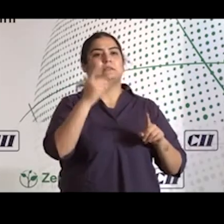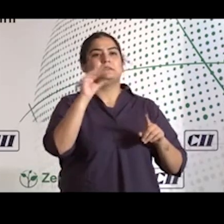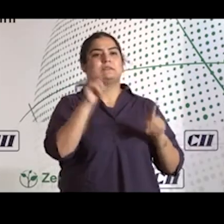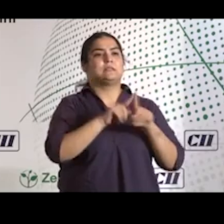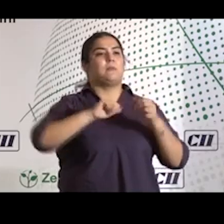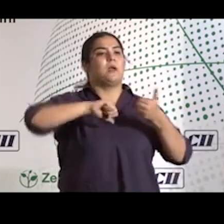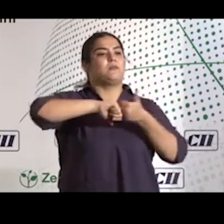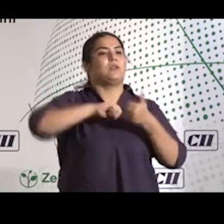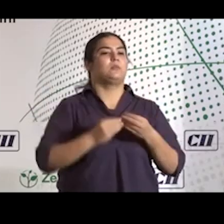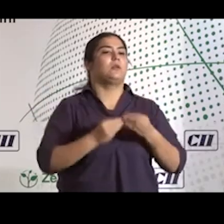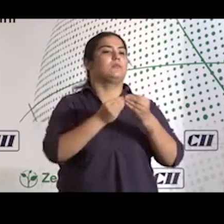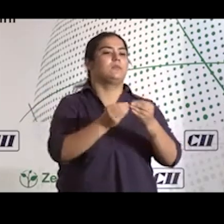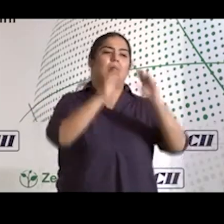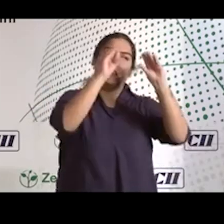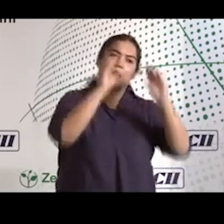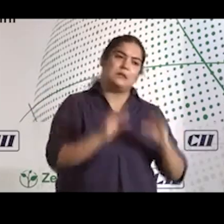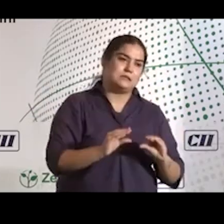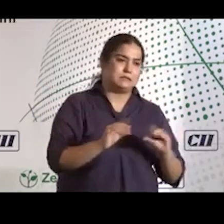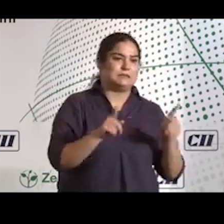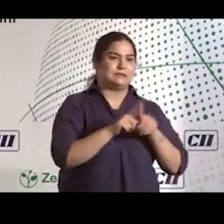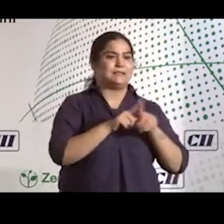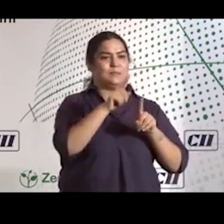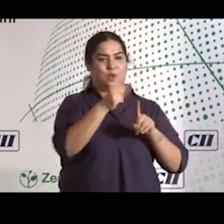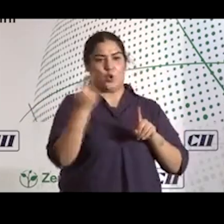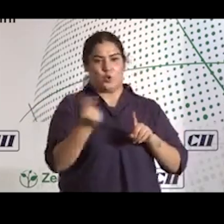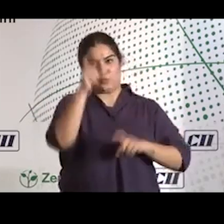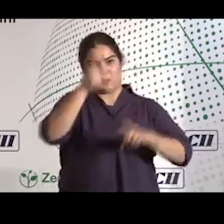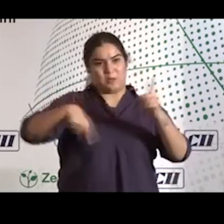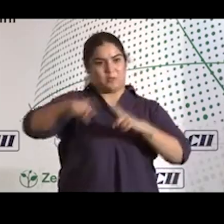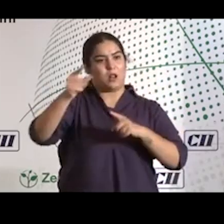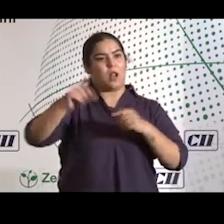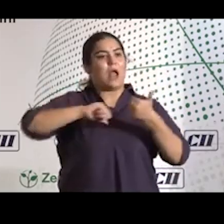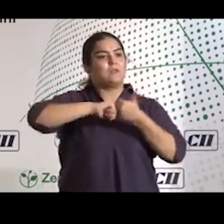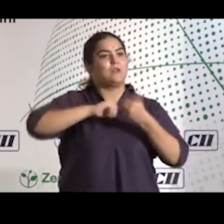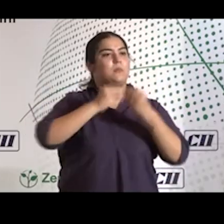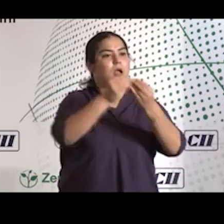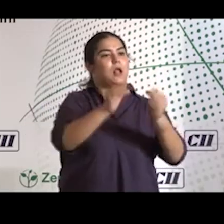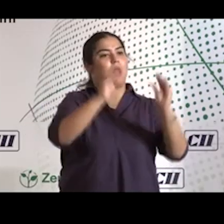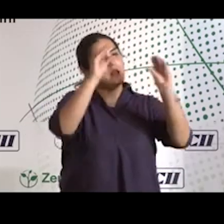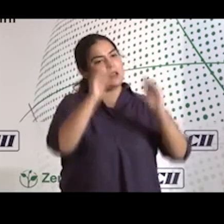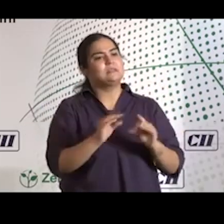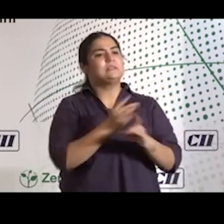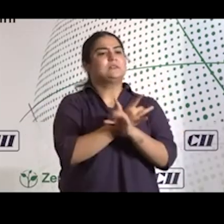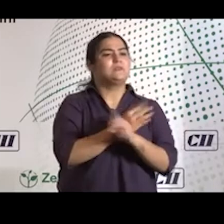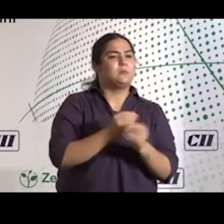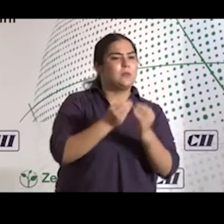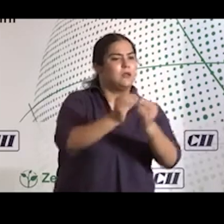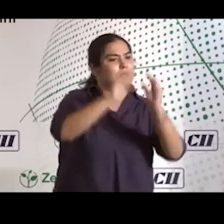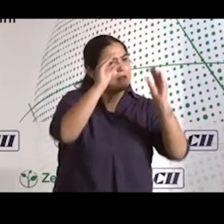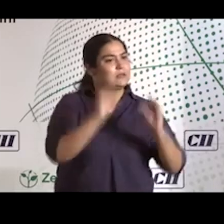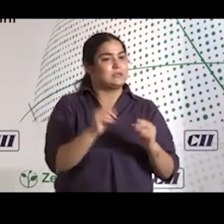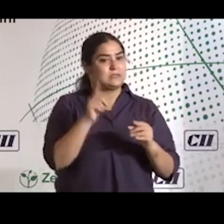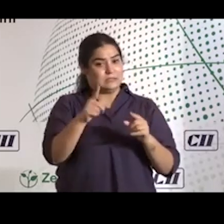in their post prototype stage from users and you will see